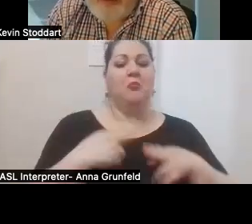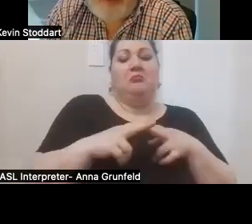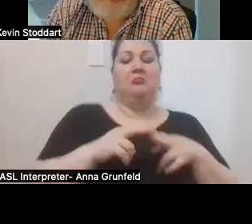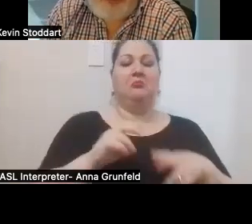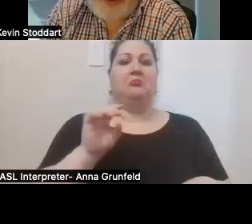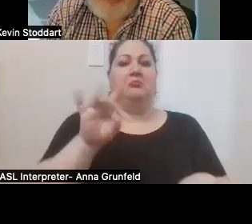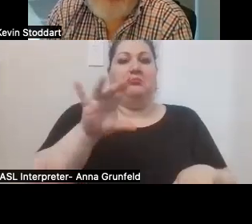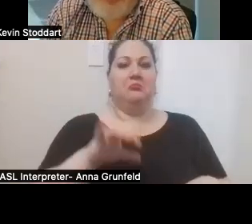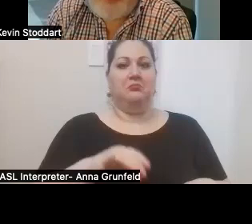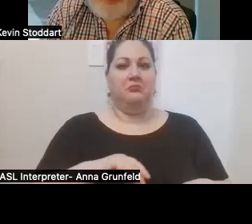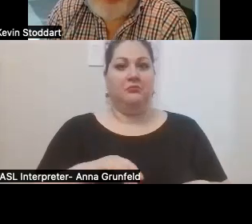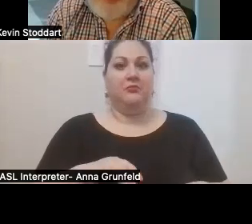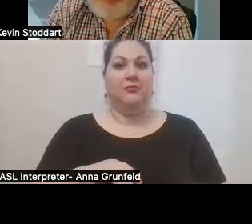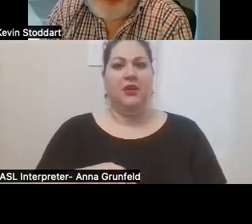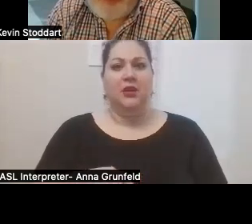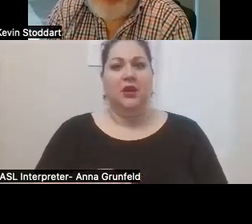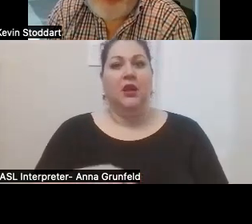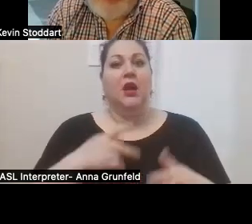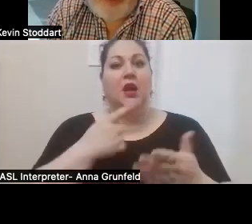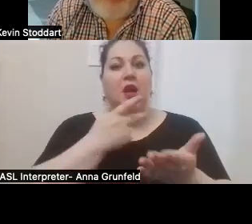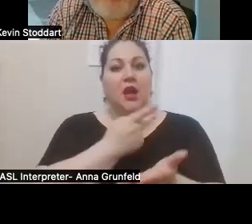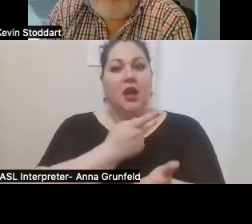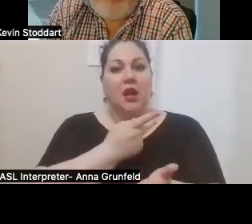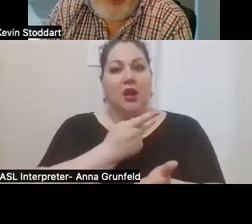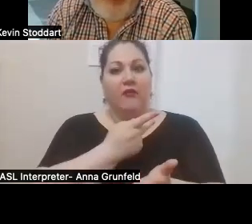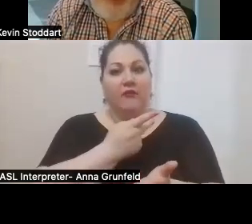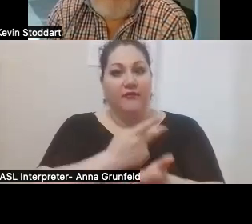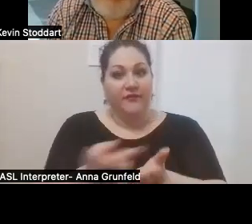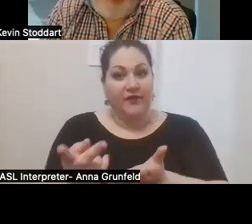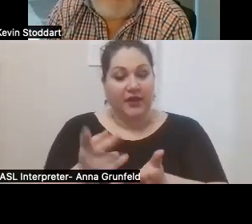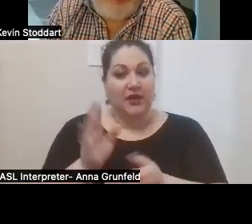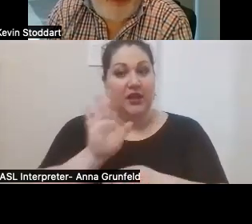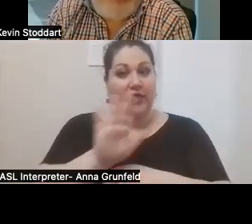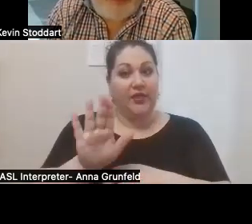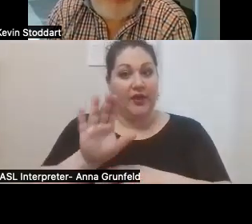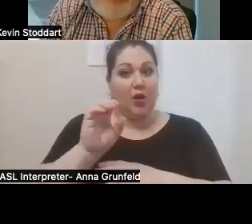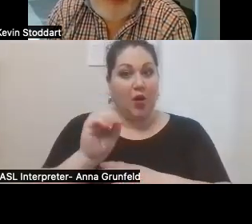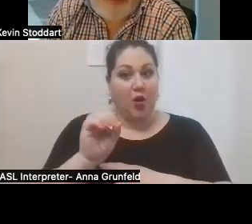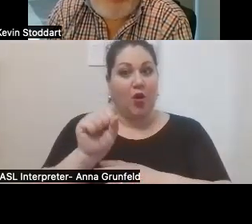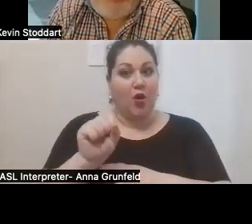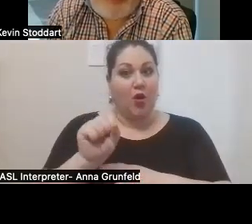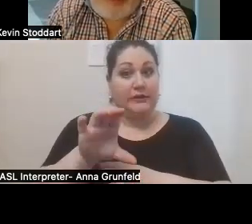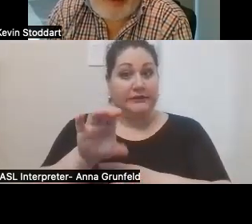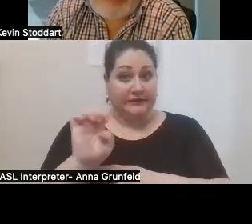their objective, structured clinical exam and monopolizing discussions in class.